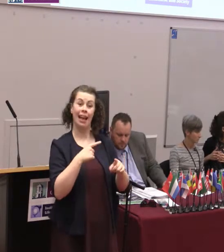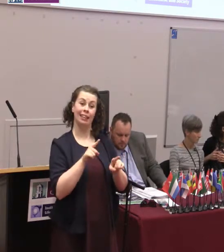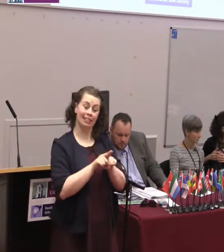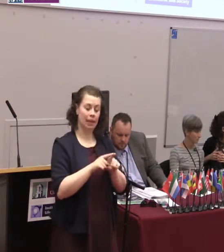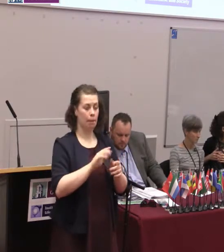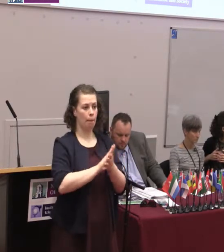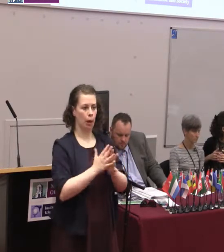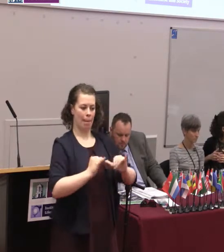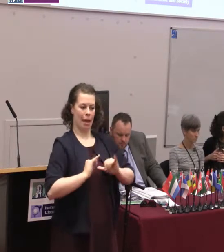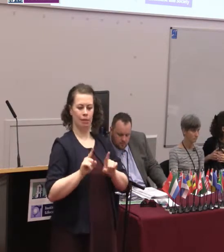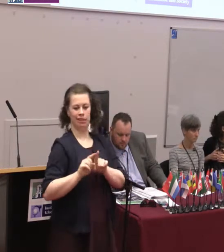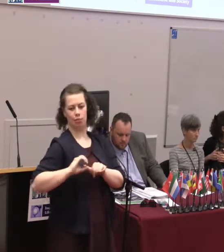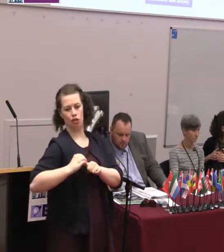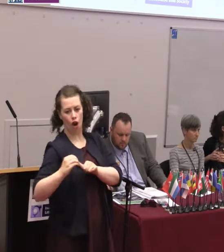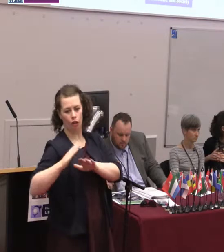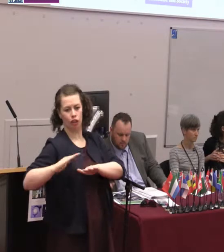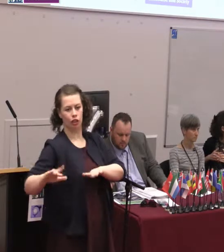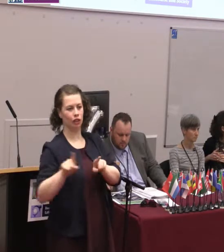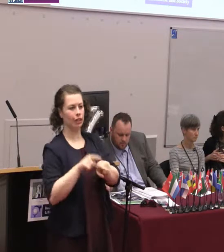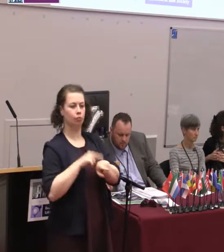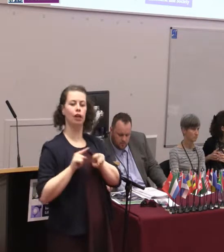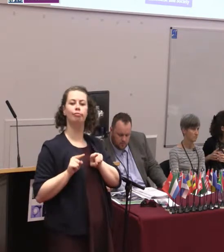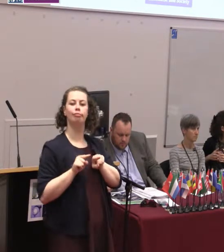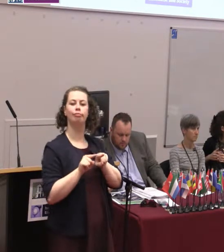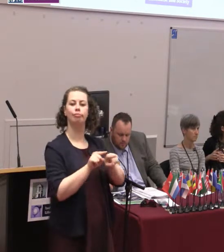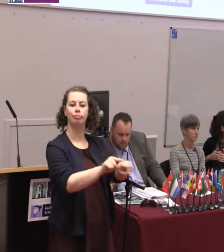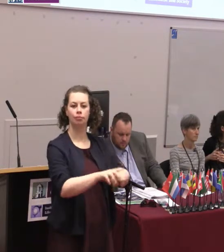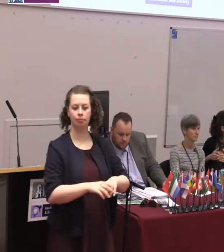children on the street.